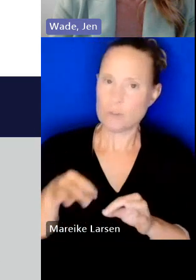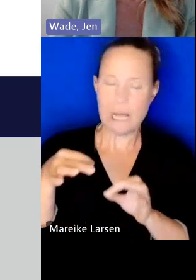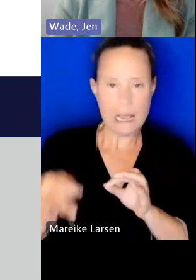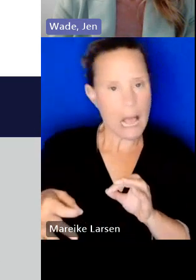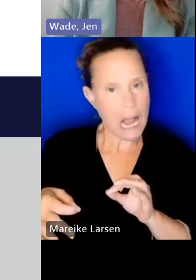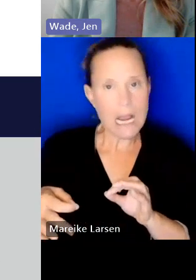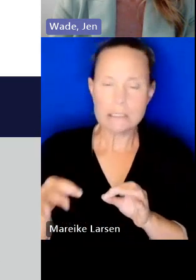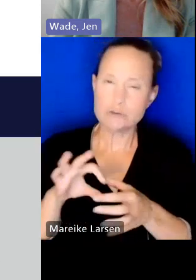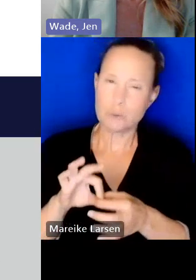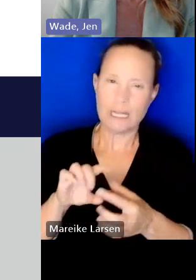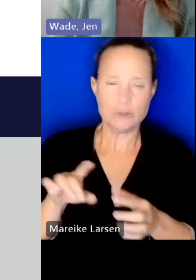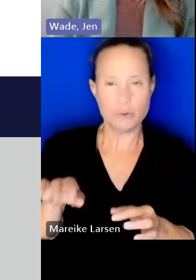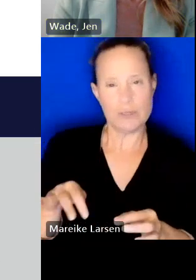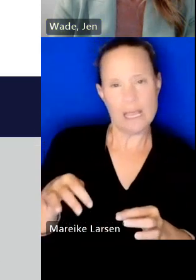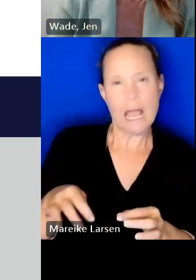Extension of the network of the provider.